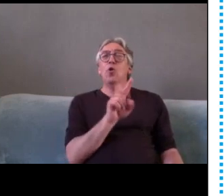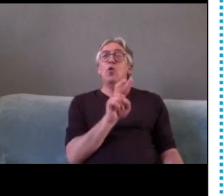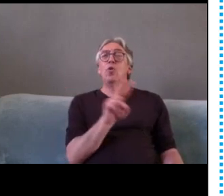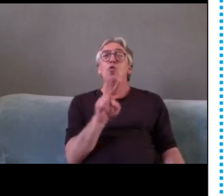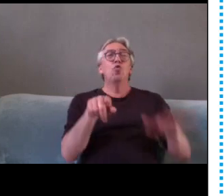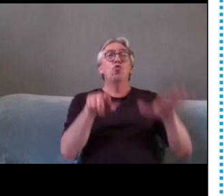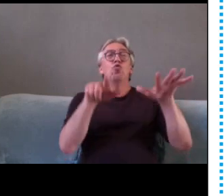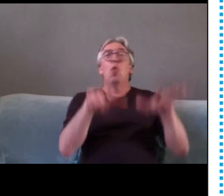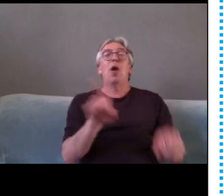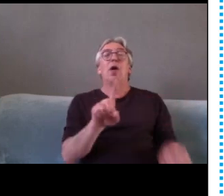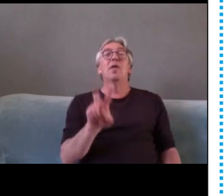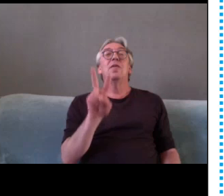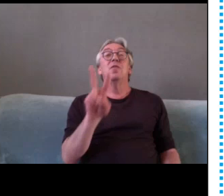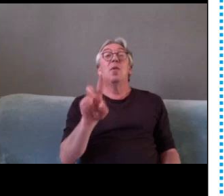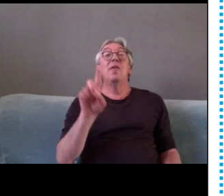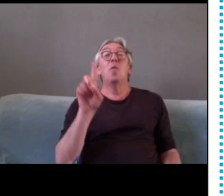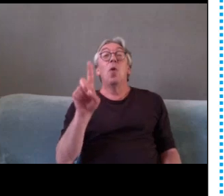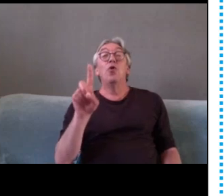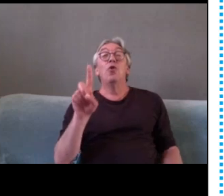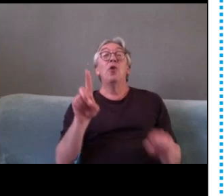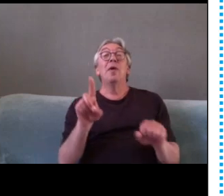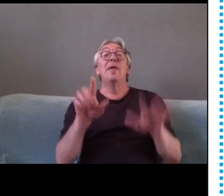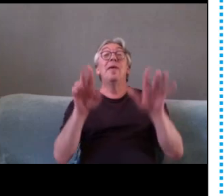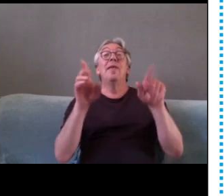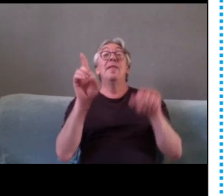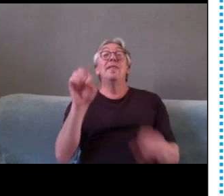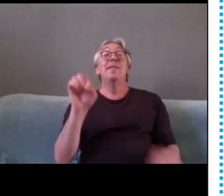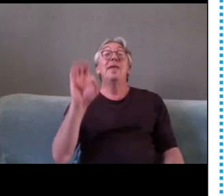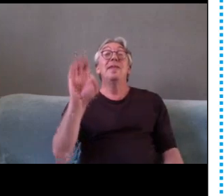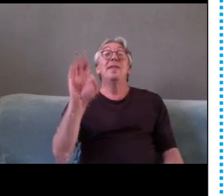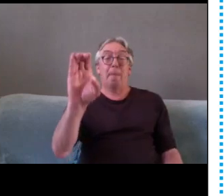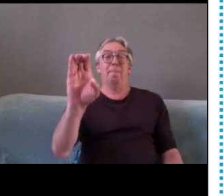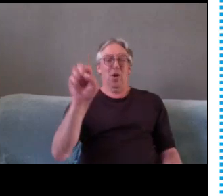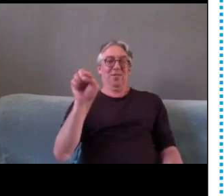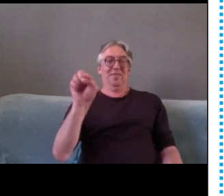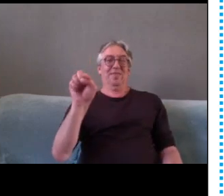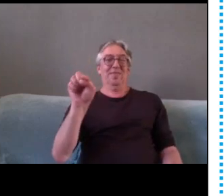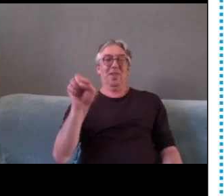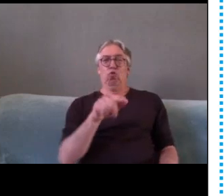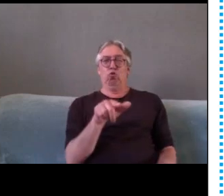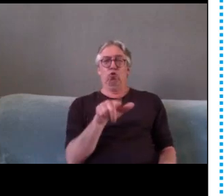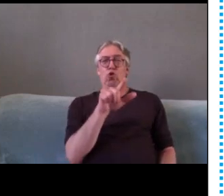Oh, yeah. Perfect. I think that was a very clear answer.